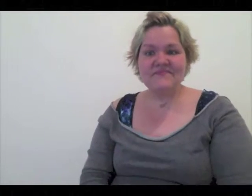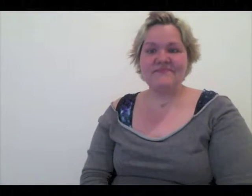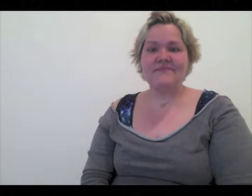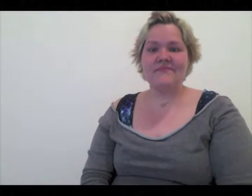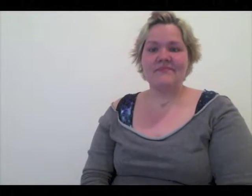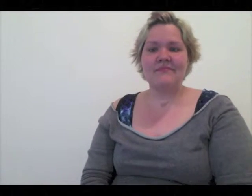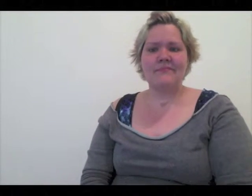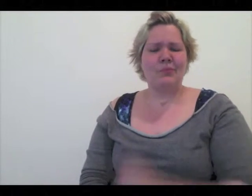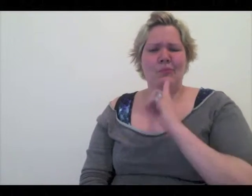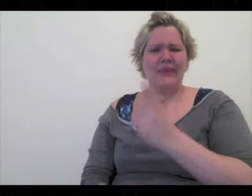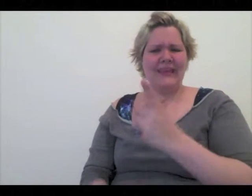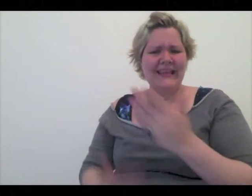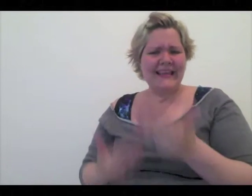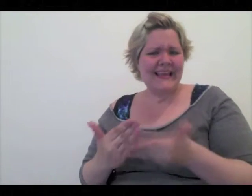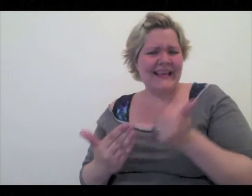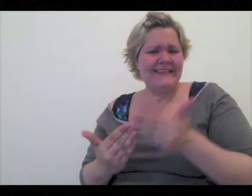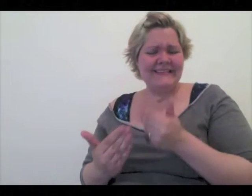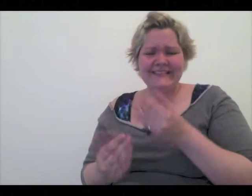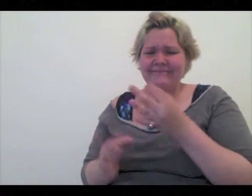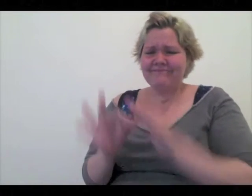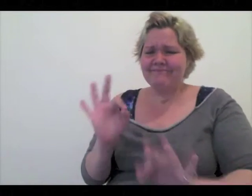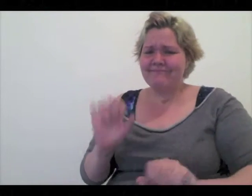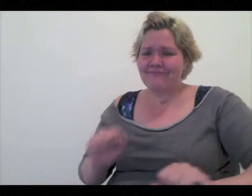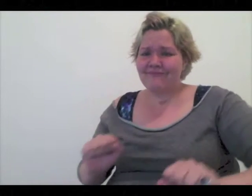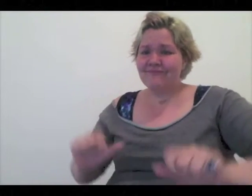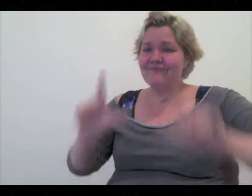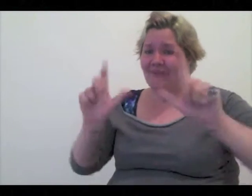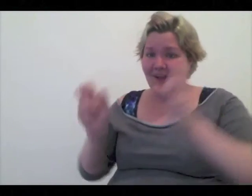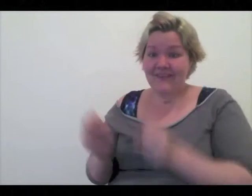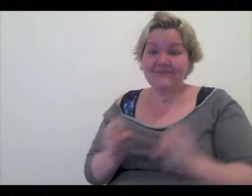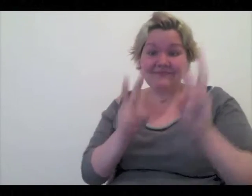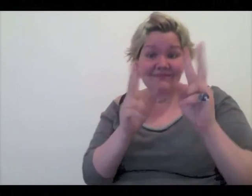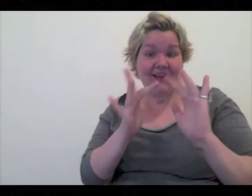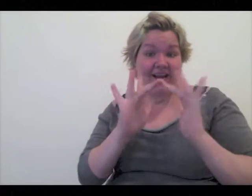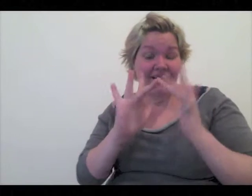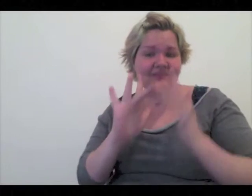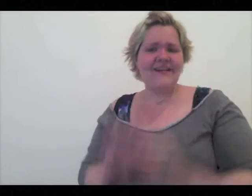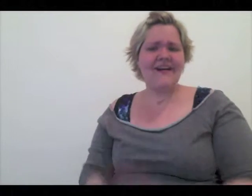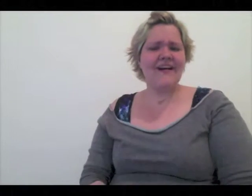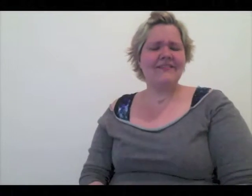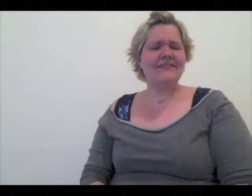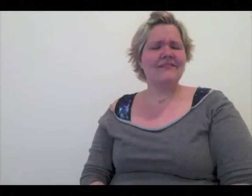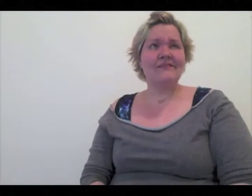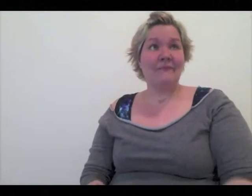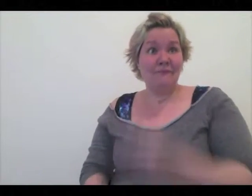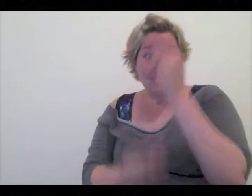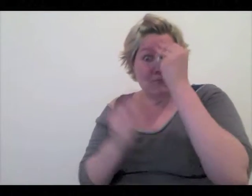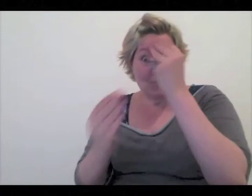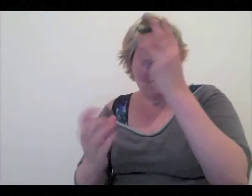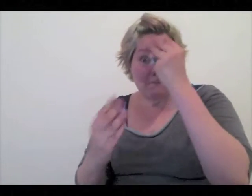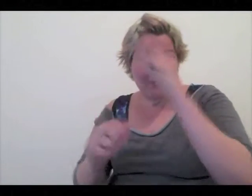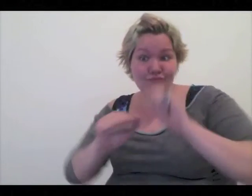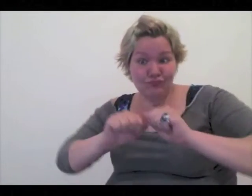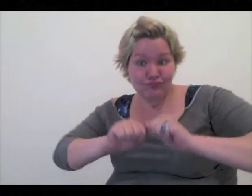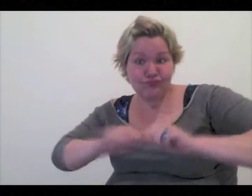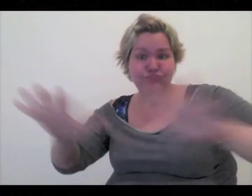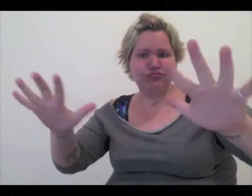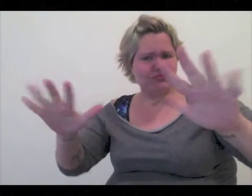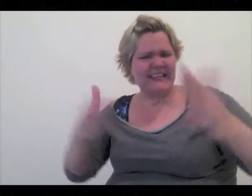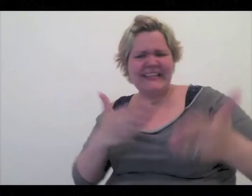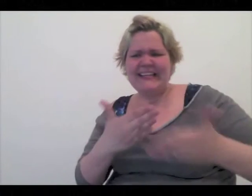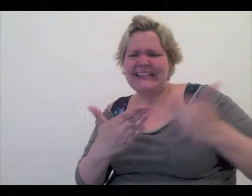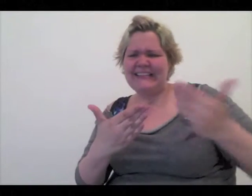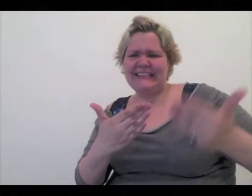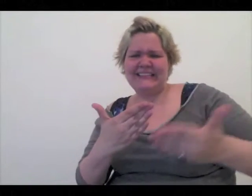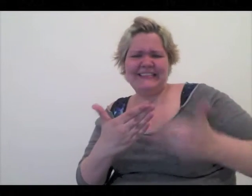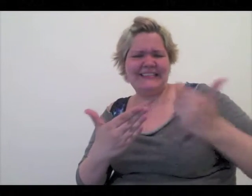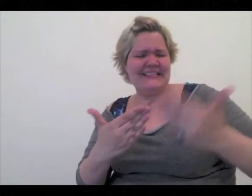and how accessible it would be to simply make vlogs and post it online.